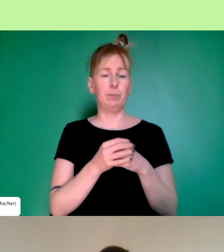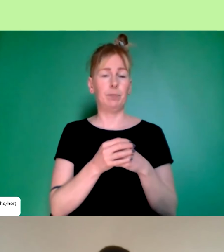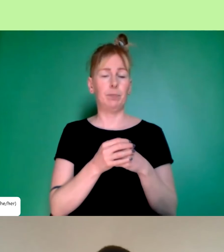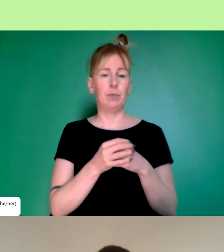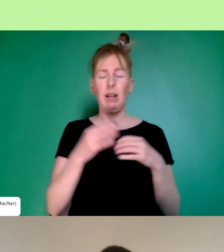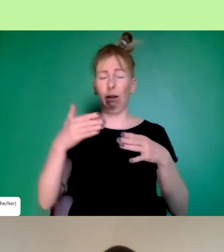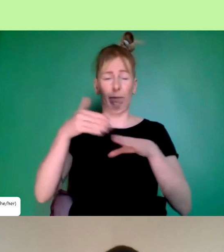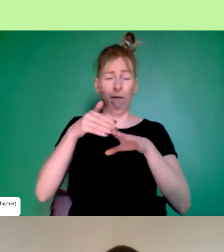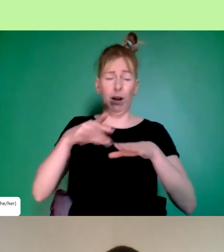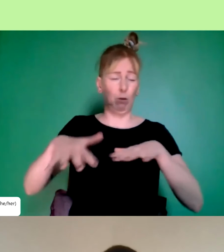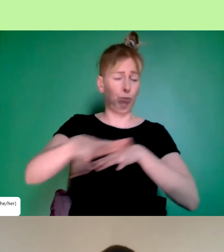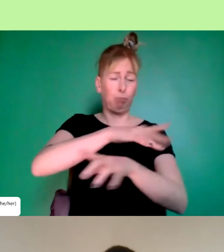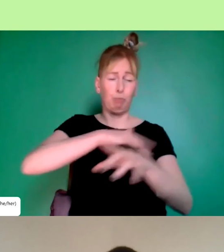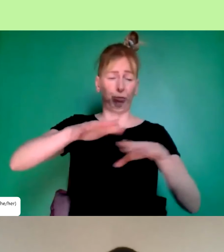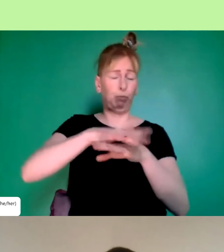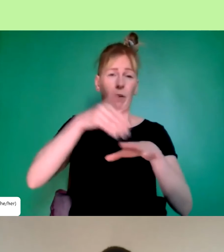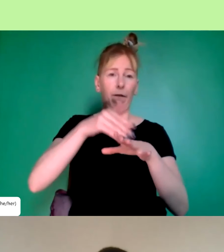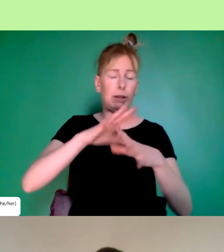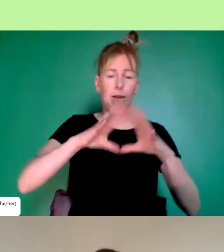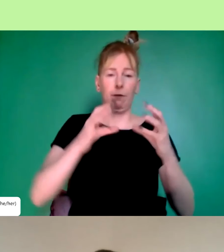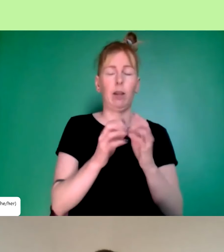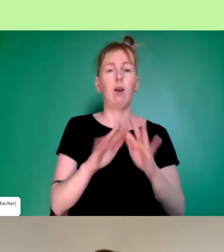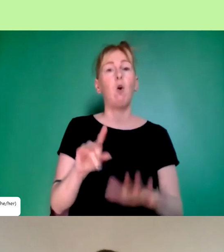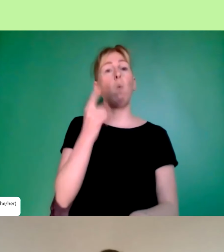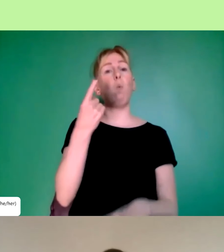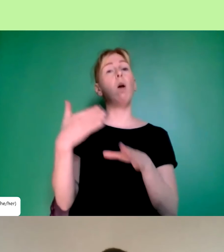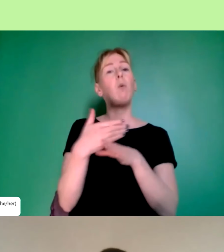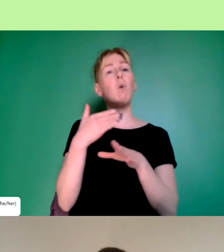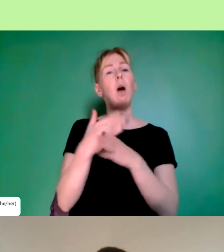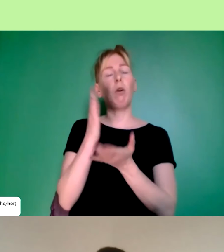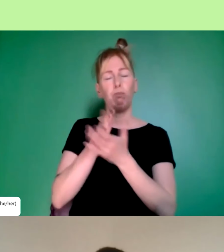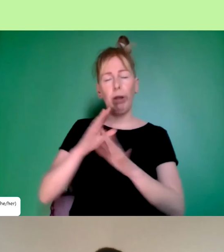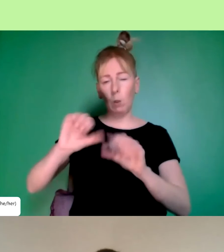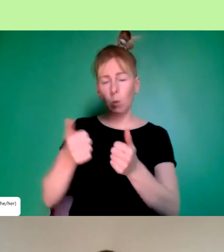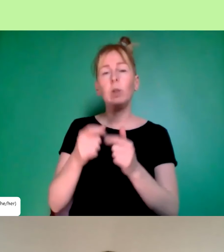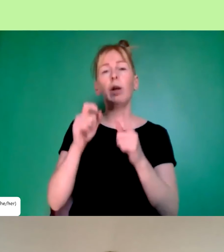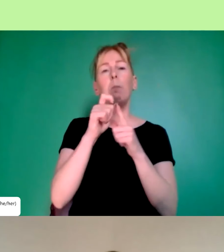relation to this that I think is really worth looking at is someone called Pierre Bourdieu.